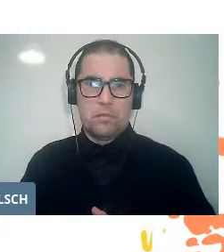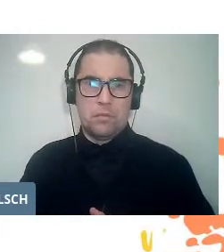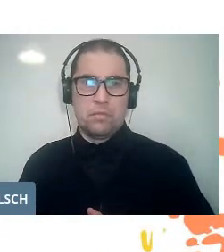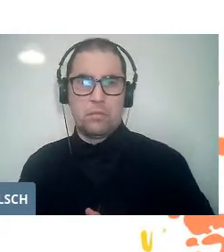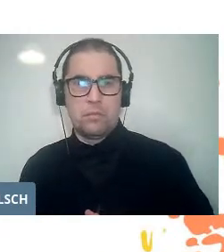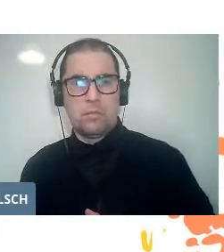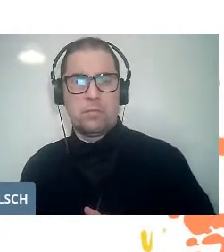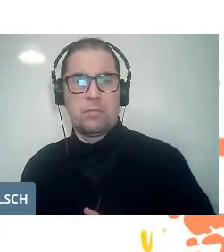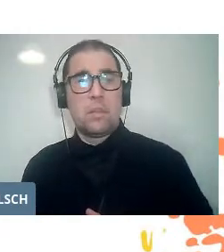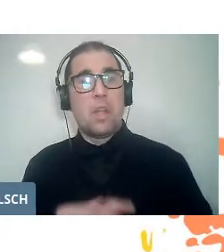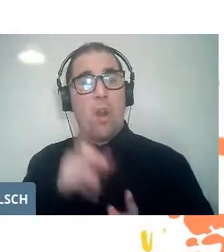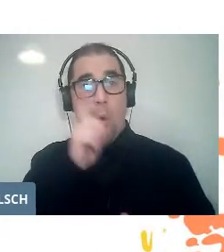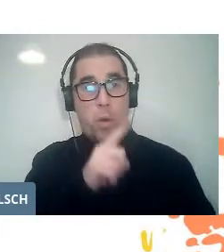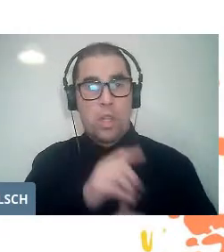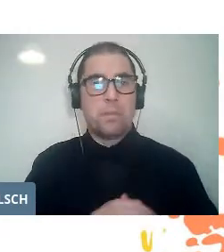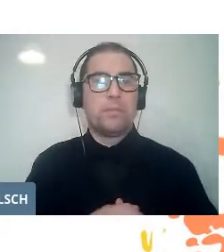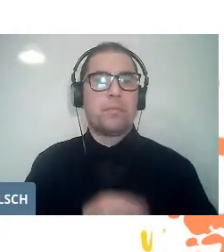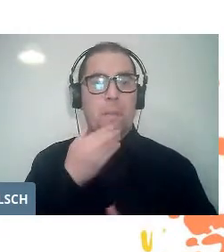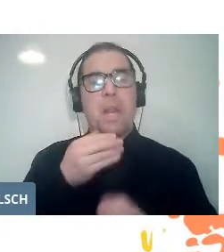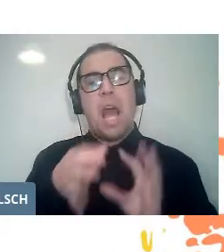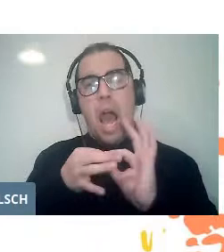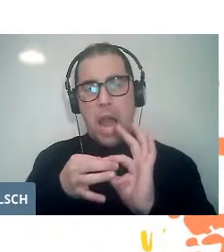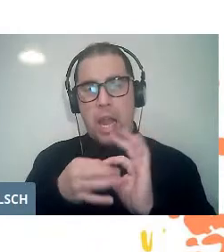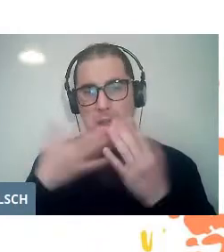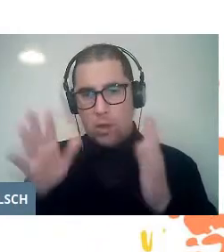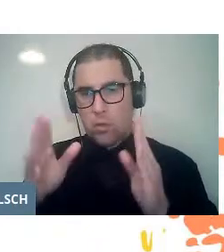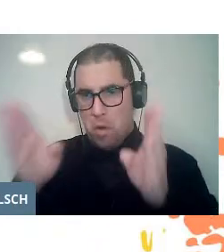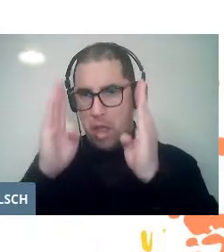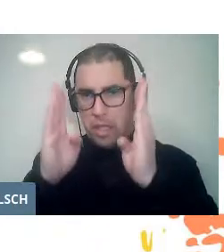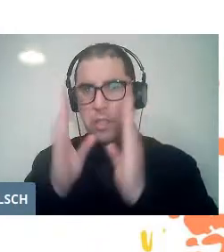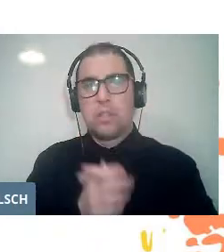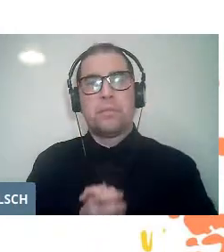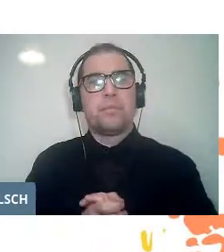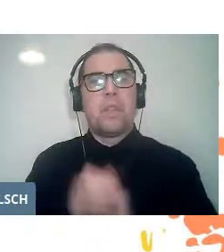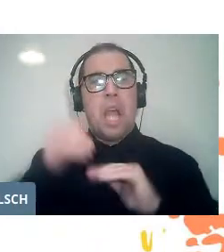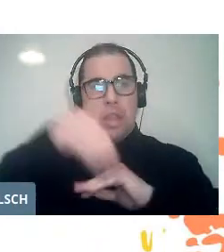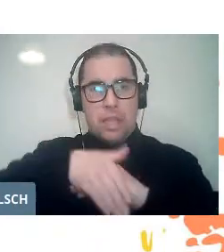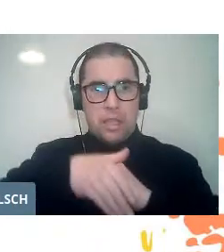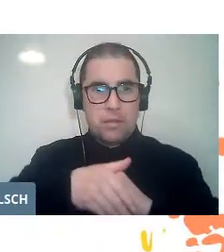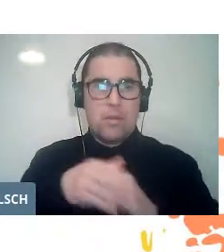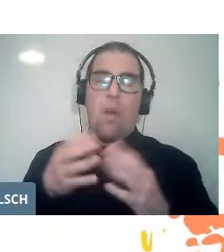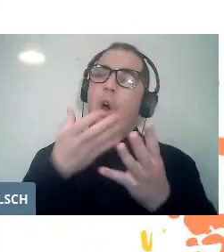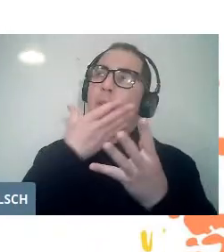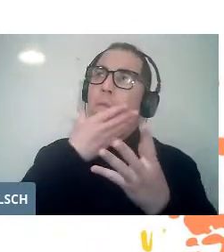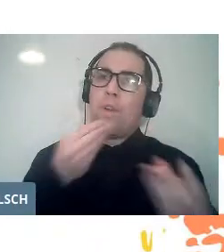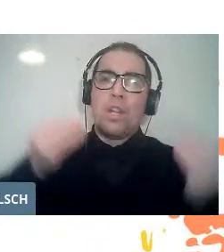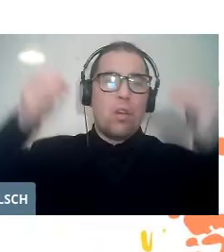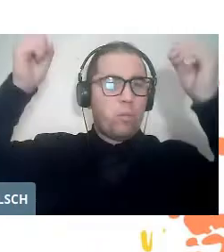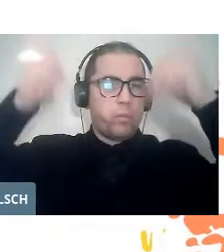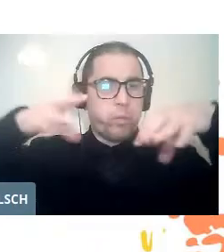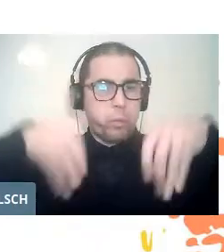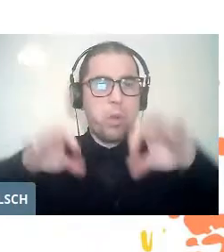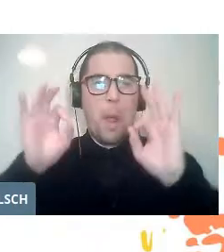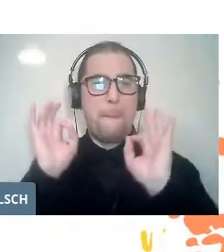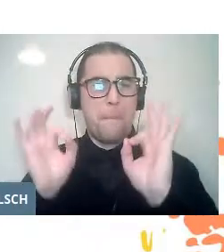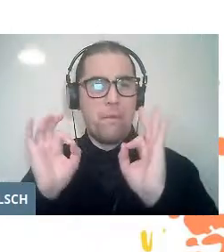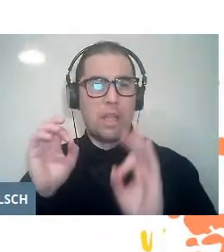Finally, I thank you for your attention on this wonderfully rainy afternoon in Viña del Mar,